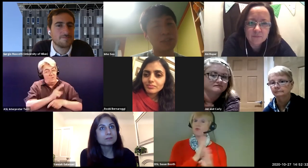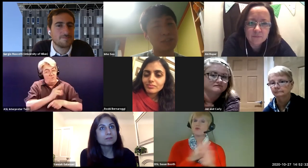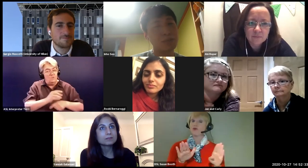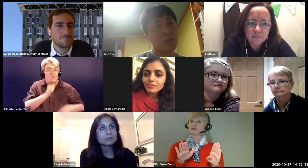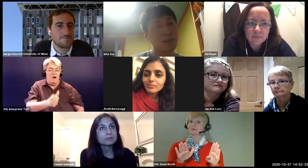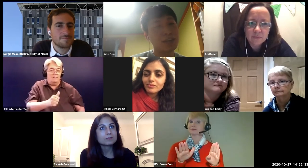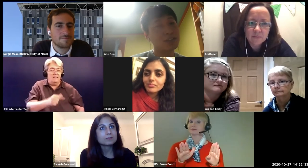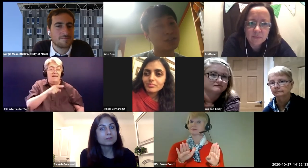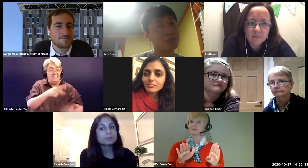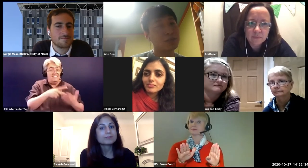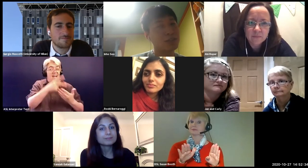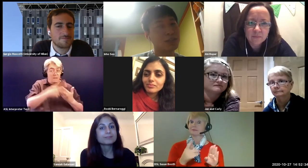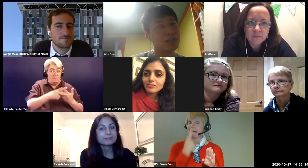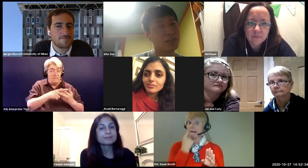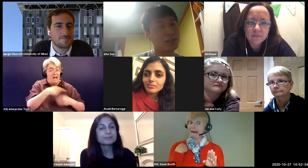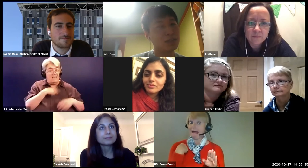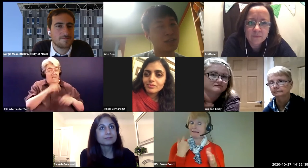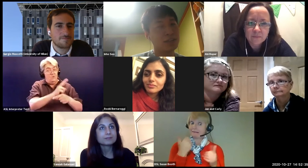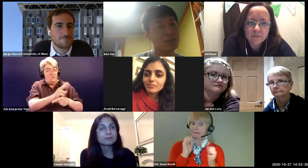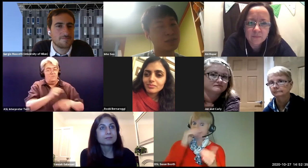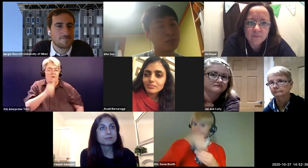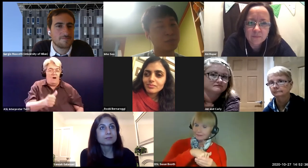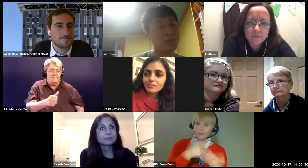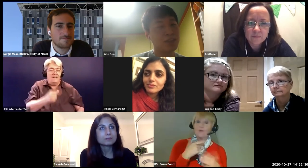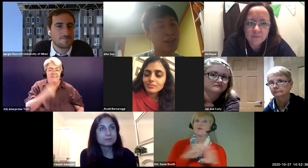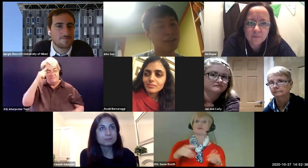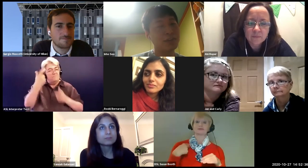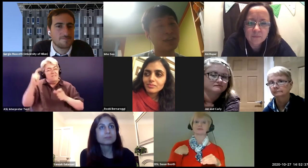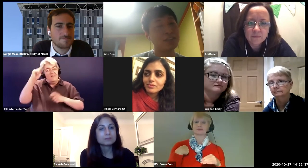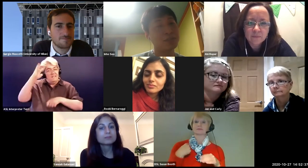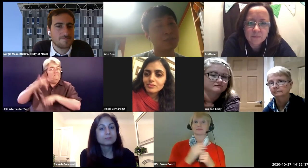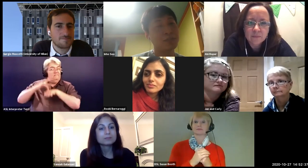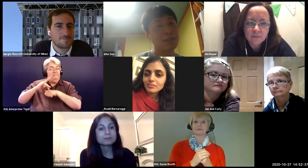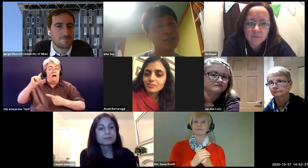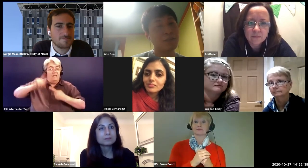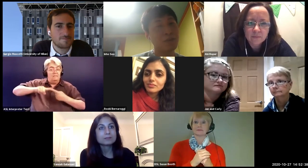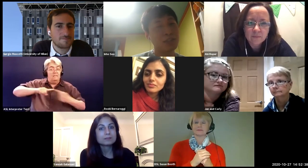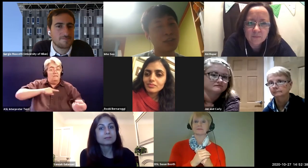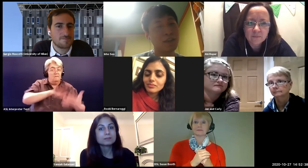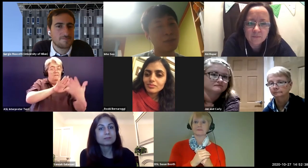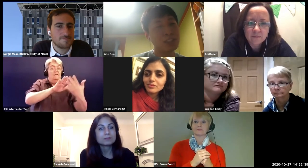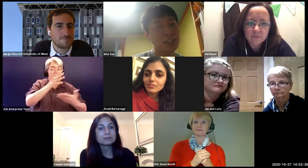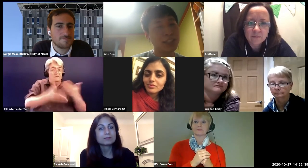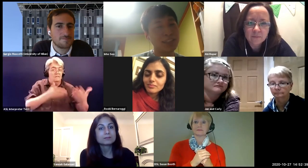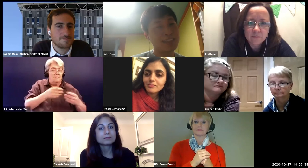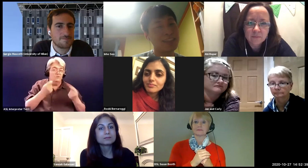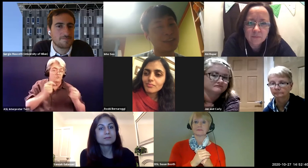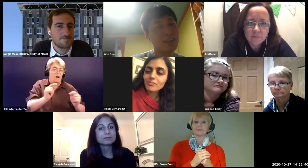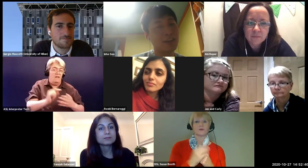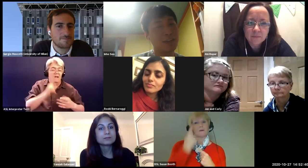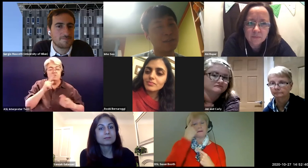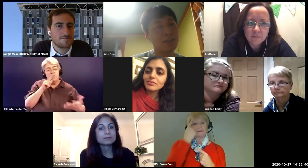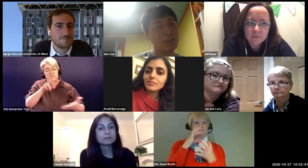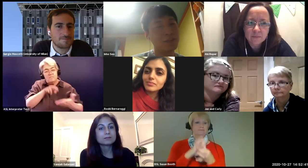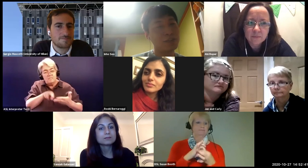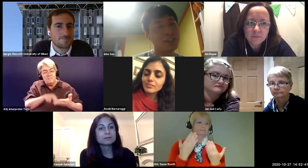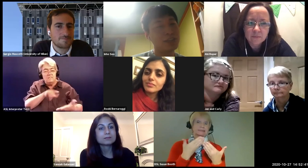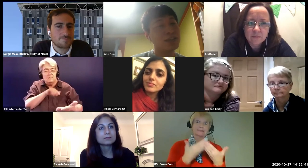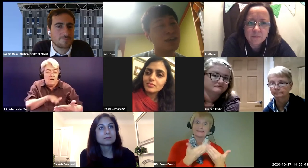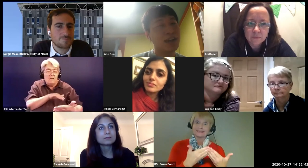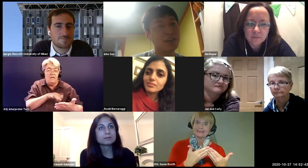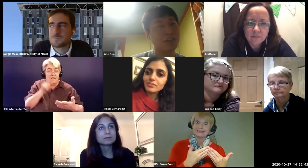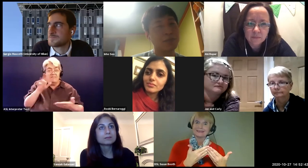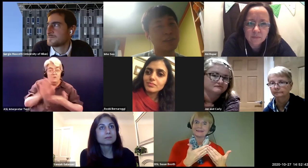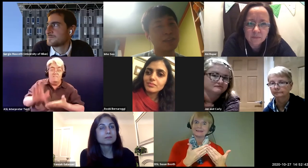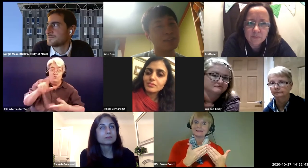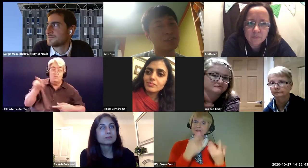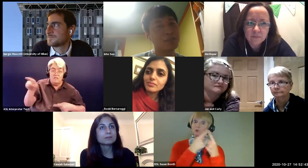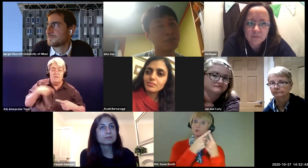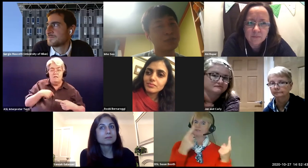explored or not yeah so yeah I give so for for studying uh in university I agreed with Roobi